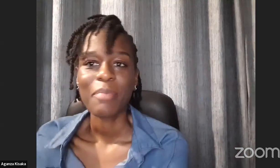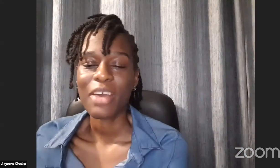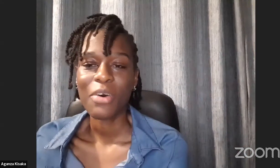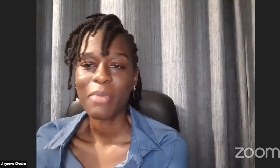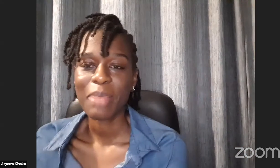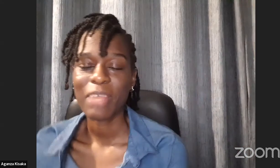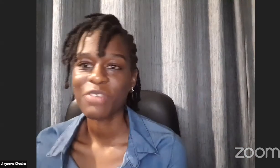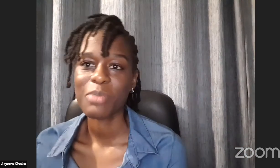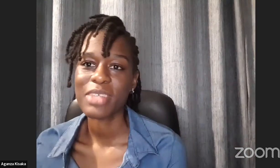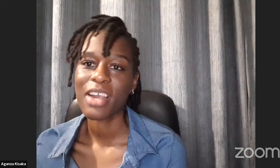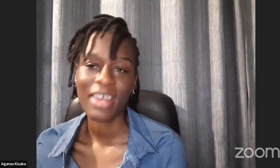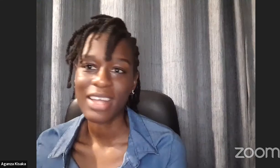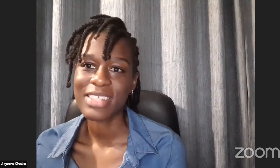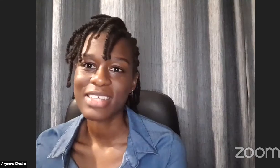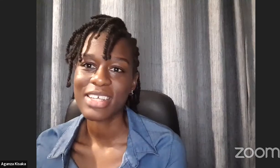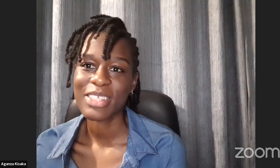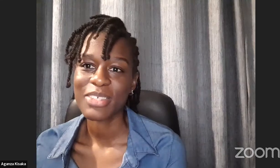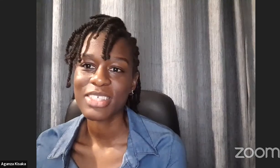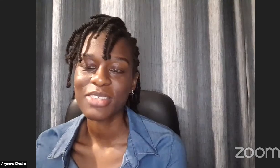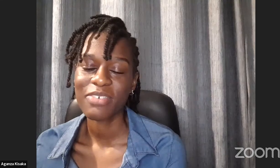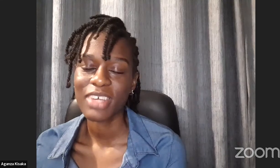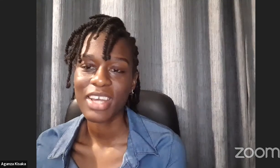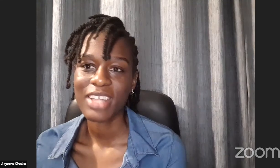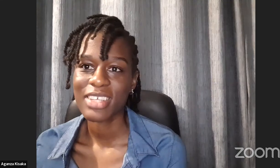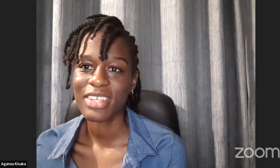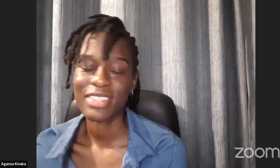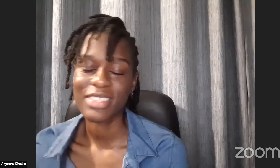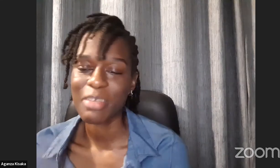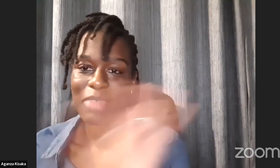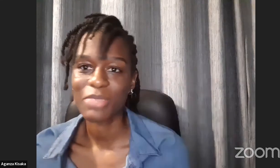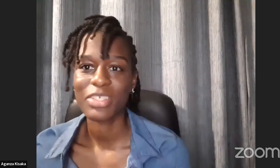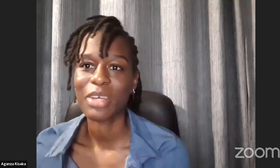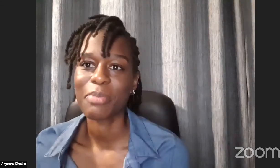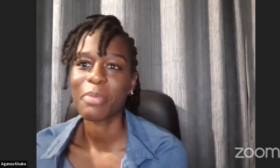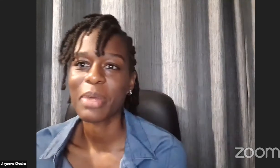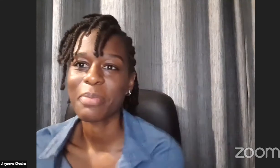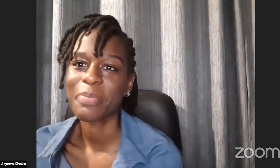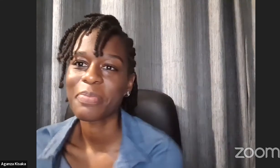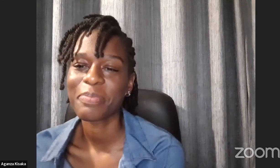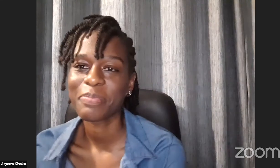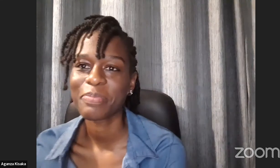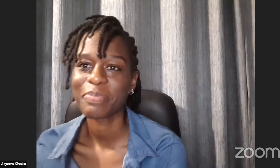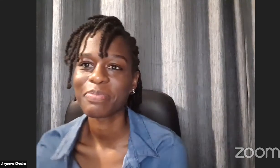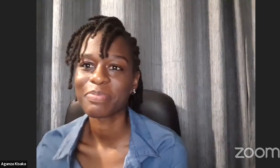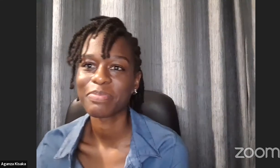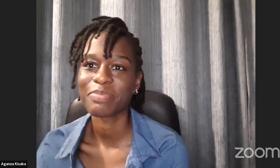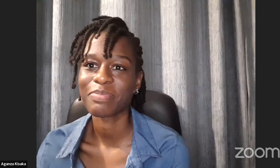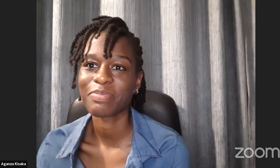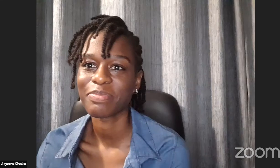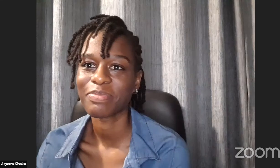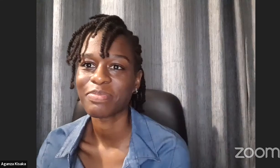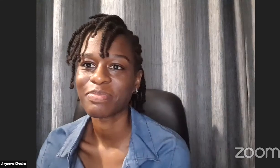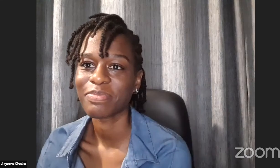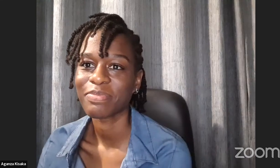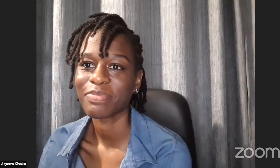But all my platforms are Aganza, so just look for Aganza and something shall pop up. Thank you so much,